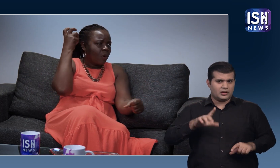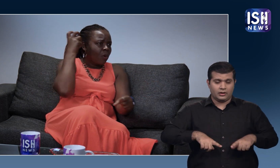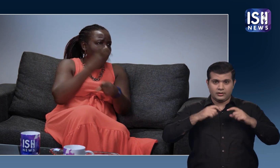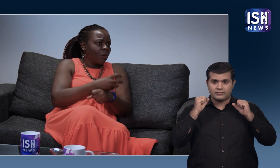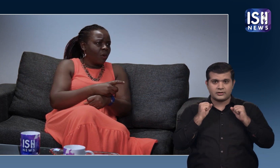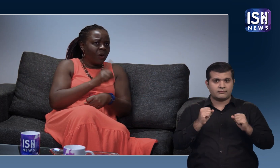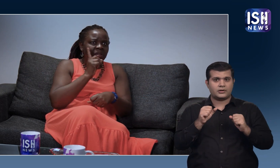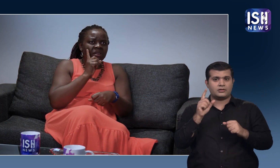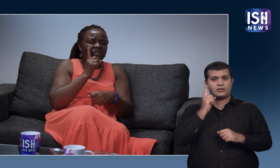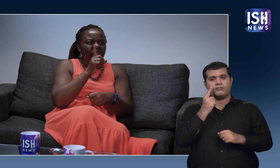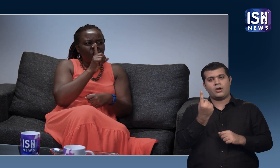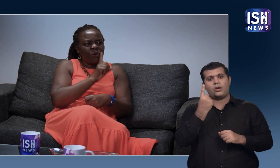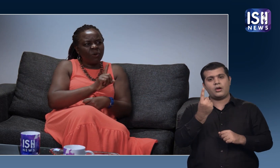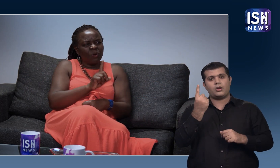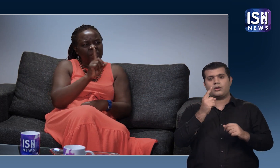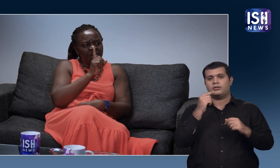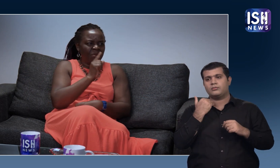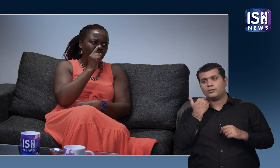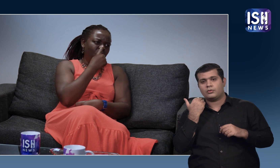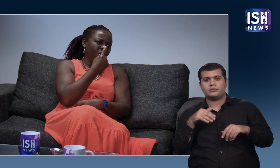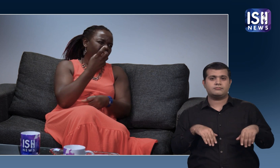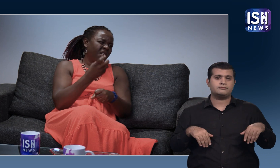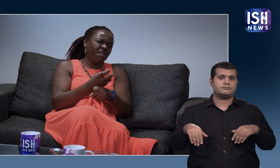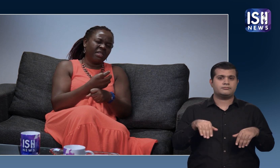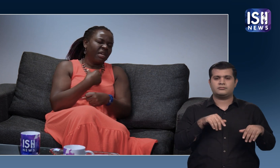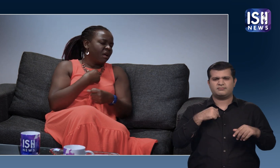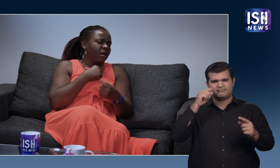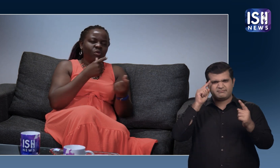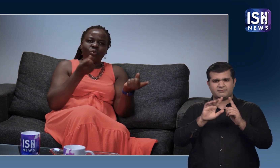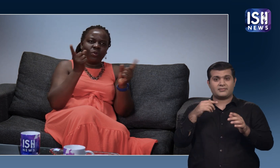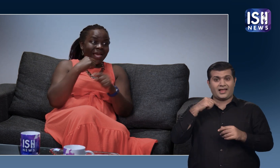Life would be difficult for the Deaf. They would be lonely and bored. I, personally, don't agree with this move.